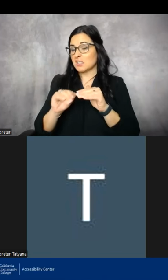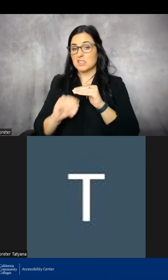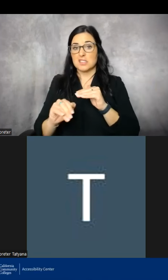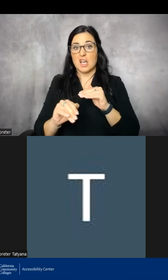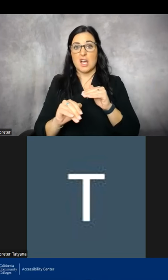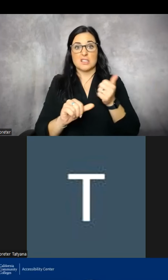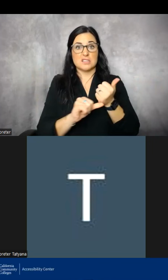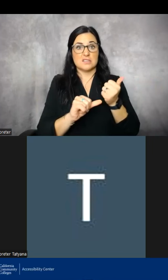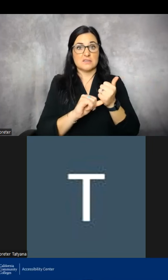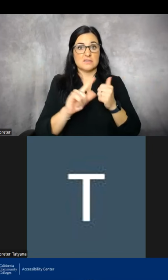such as screen reader.